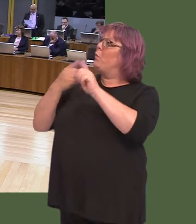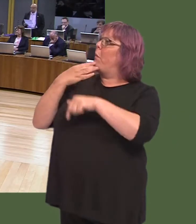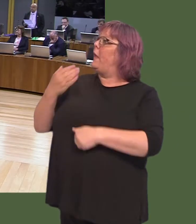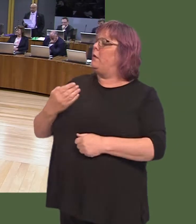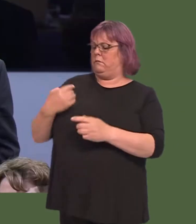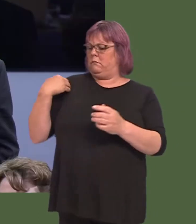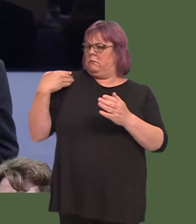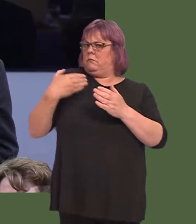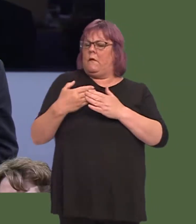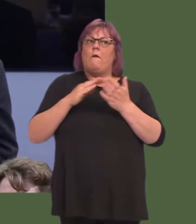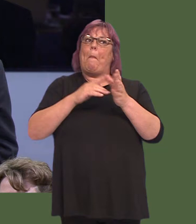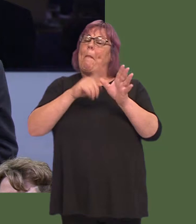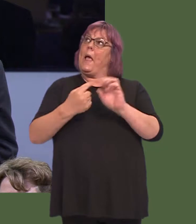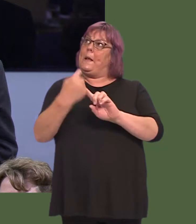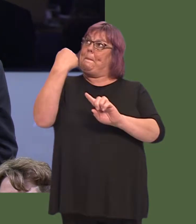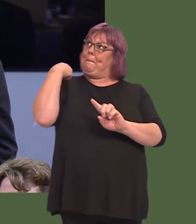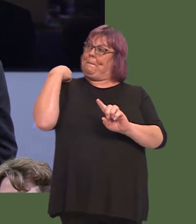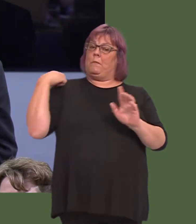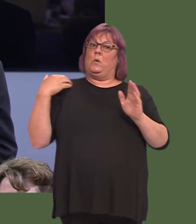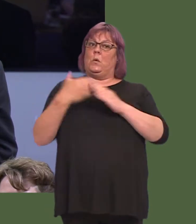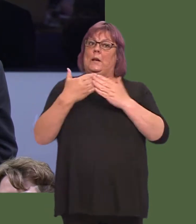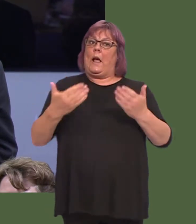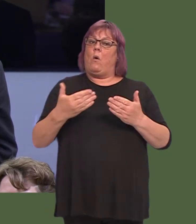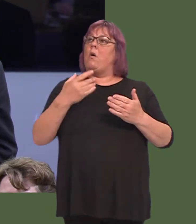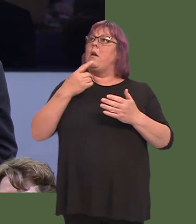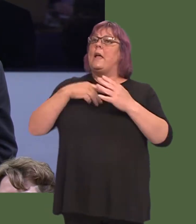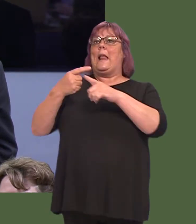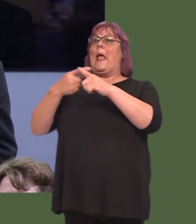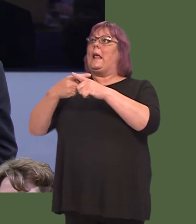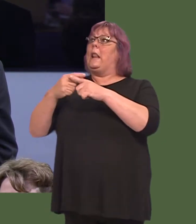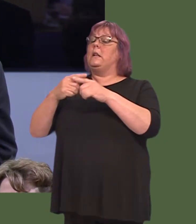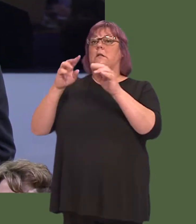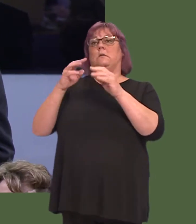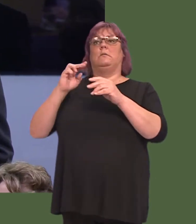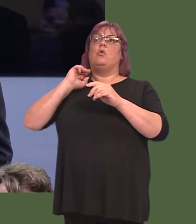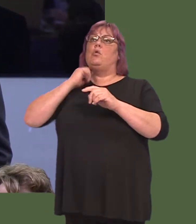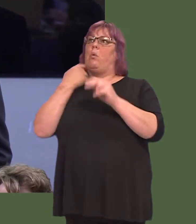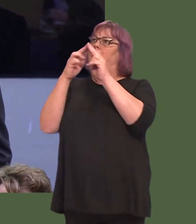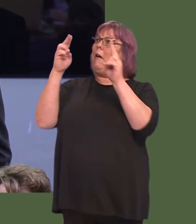Since May this year, every abattoir in England is required to have CCTV cameras installed